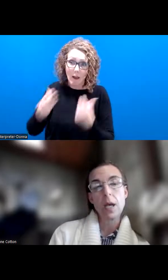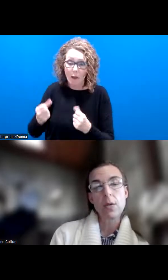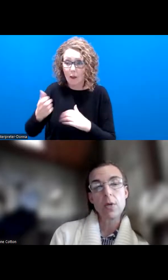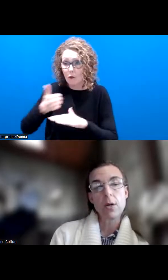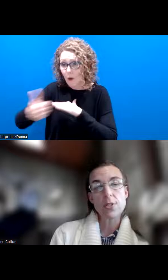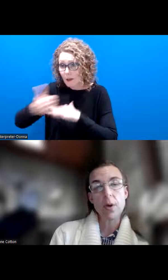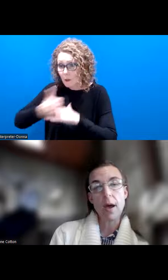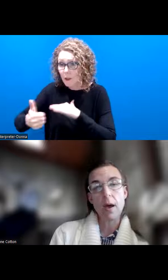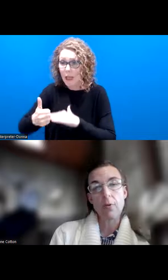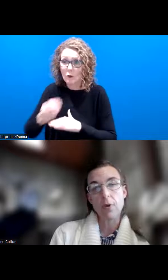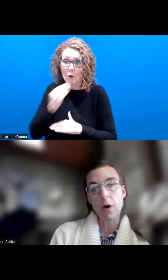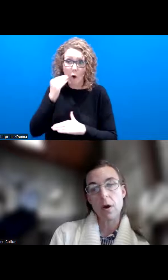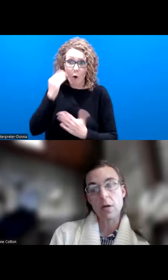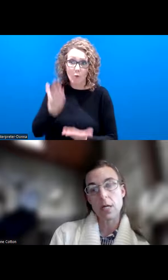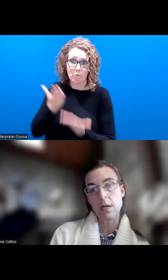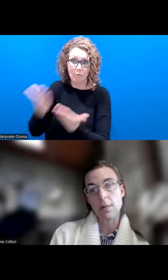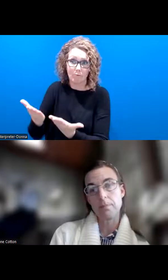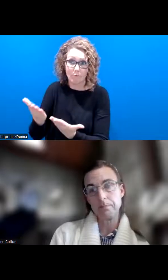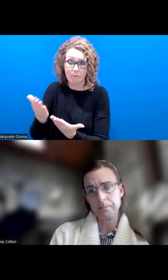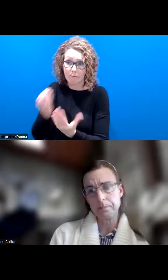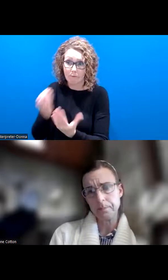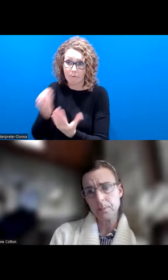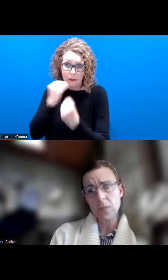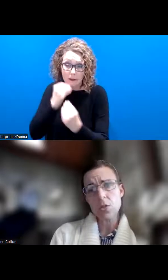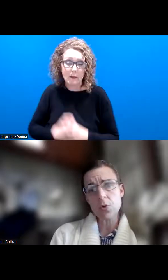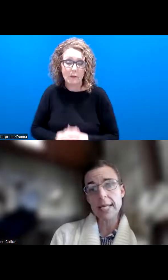I know that as I advocate for better wages and benefits, I know